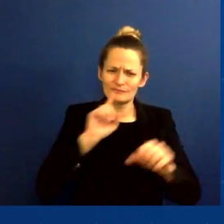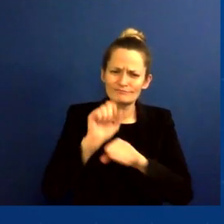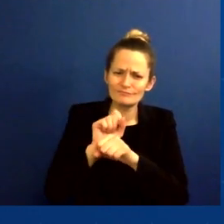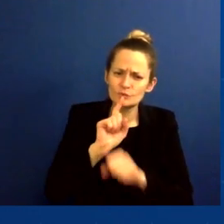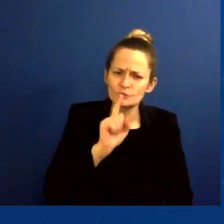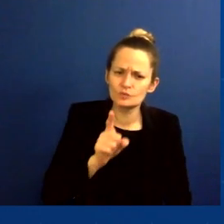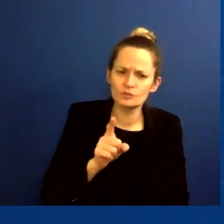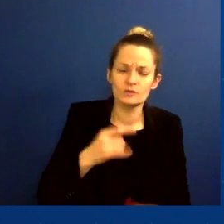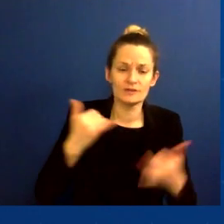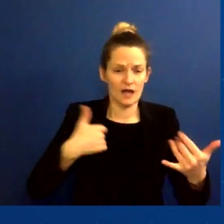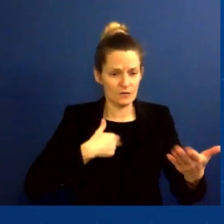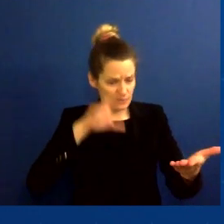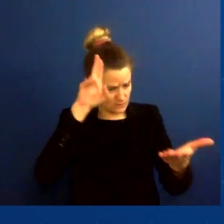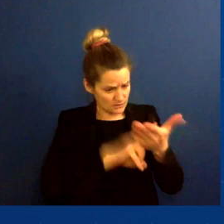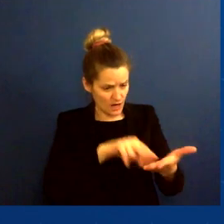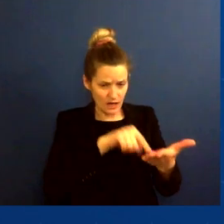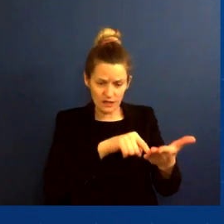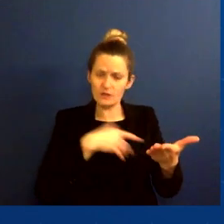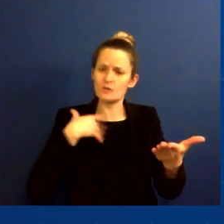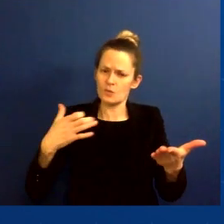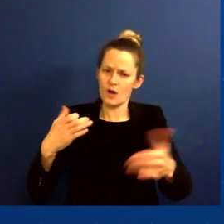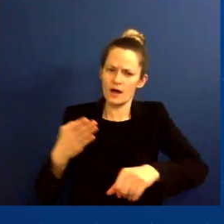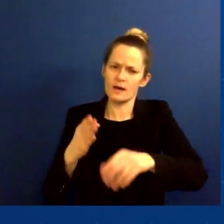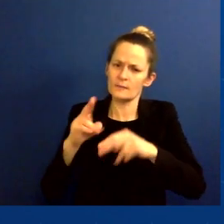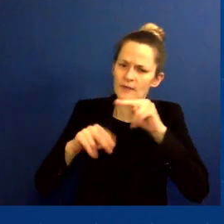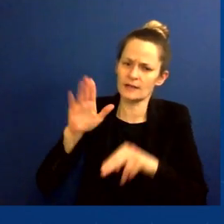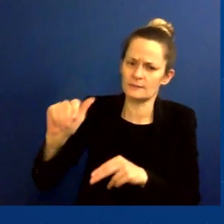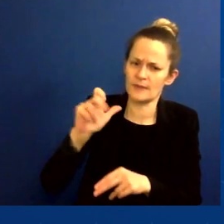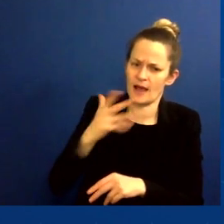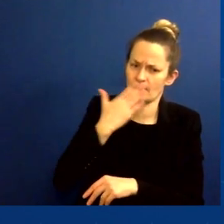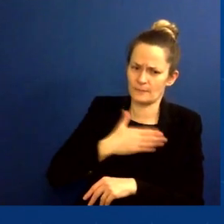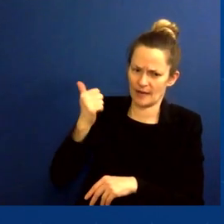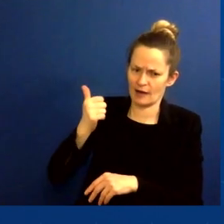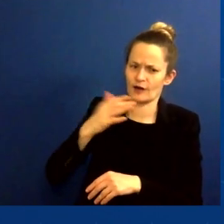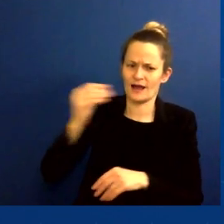and we build it cheaper than it would have been otherwise. You know, the executive order is making sure